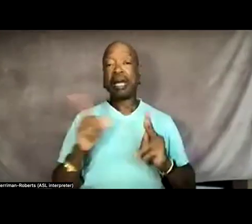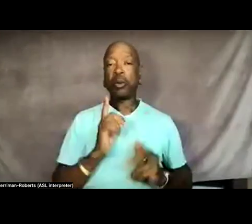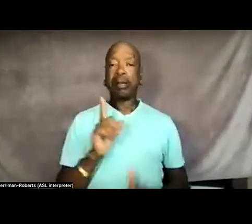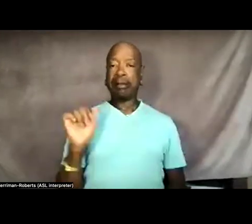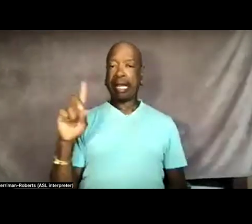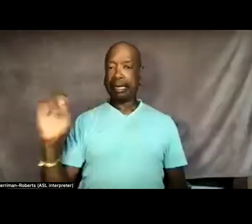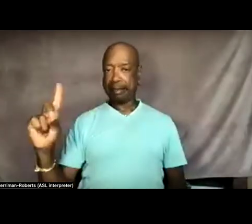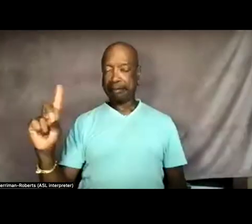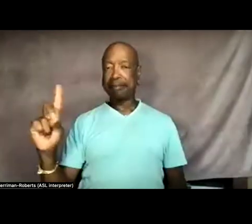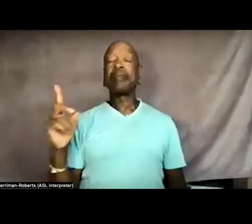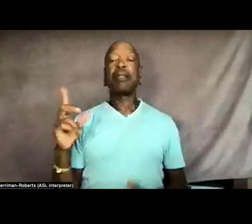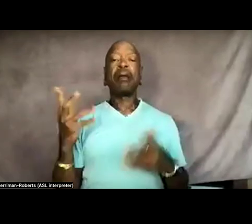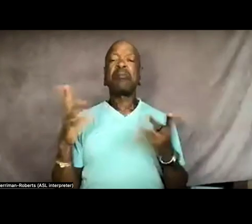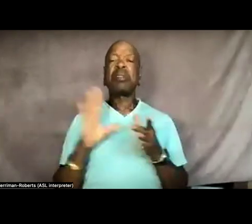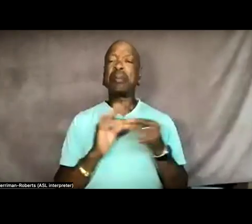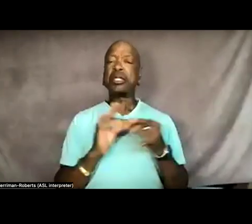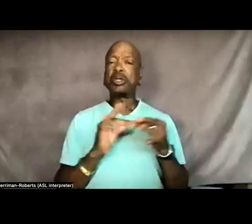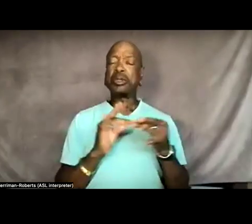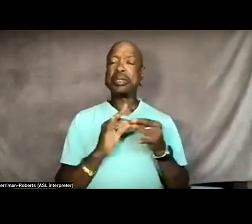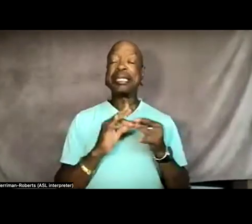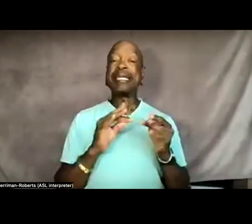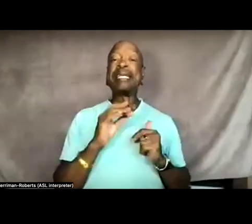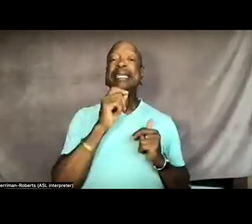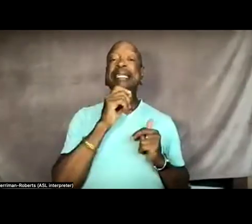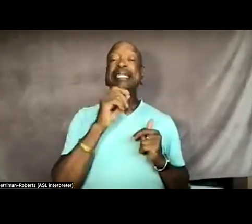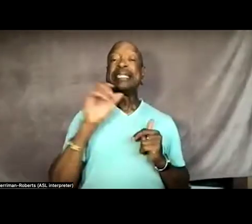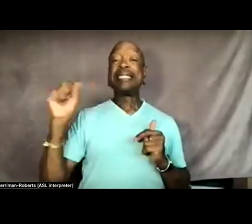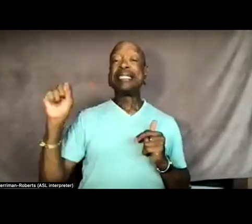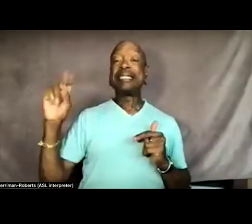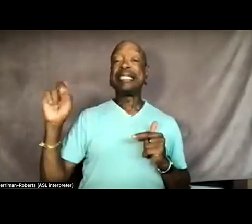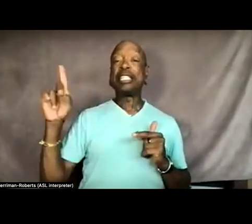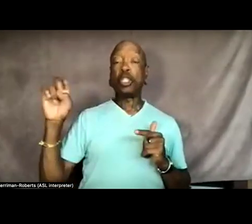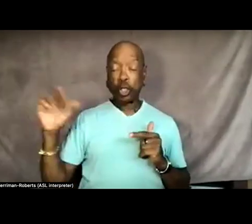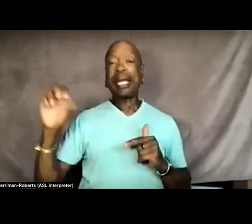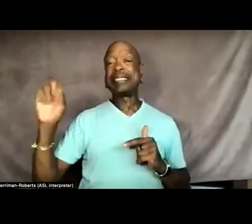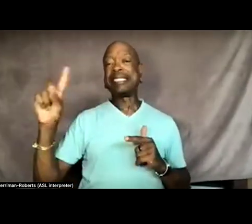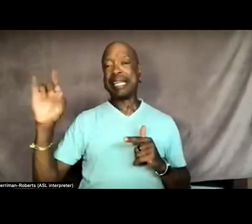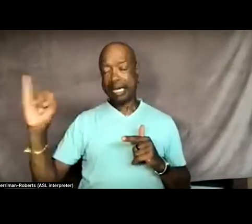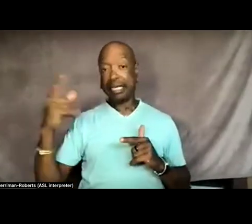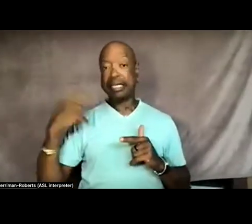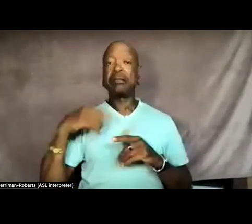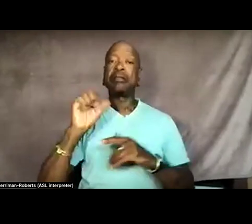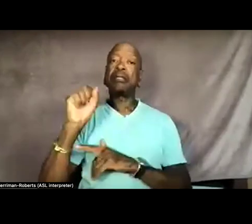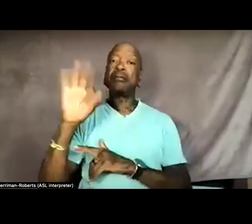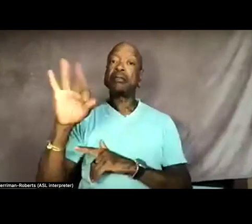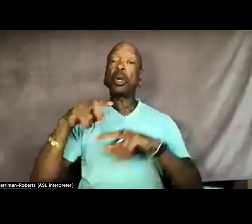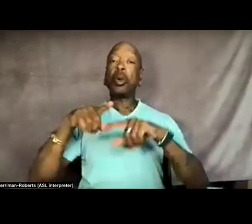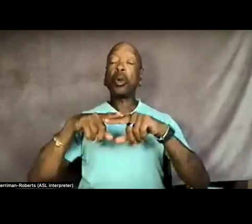with senior and disability action or SDA SDA is a San Francisco based organization we mobilize